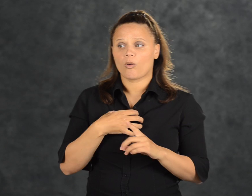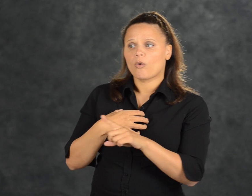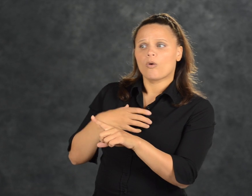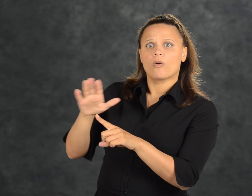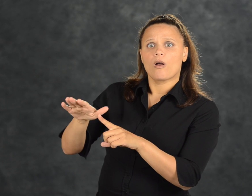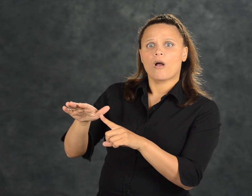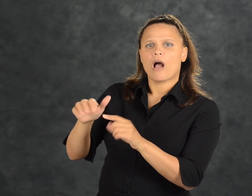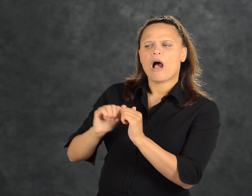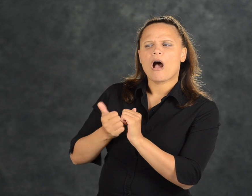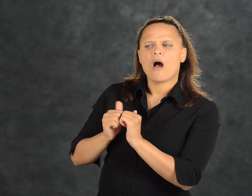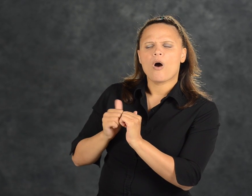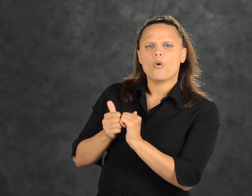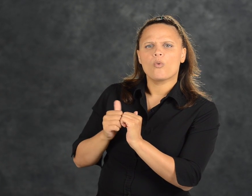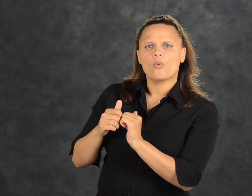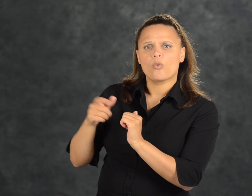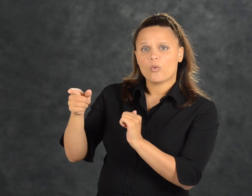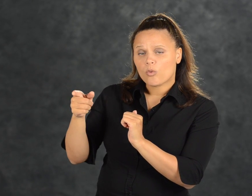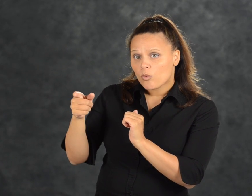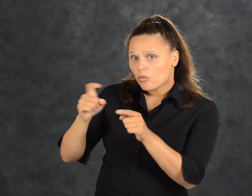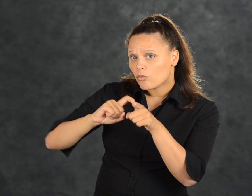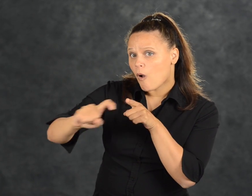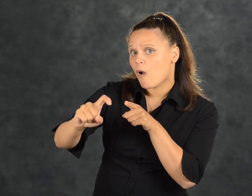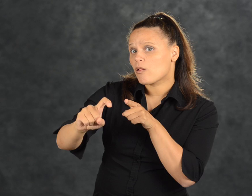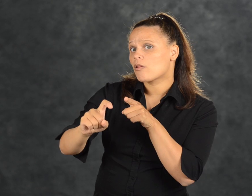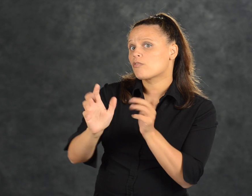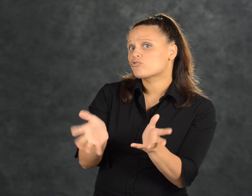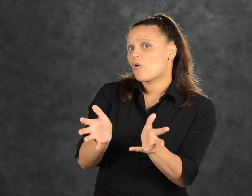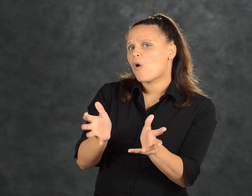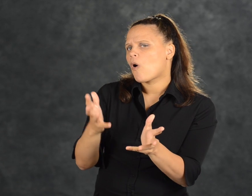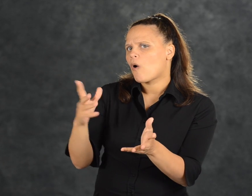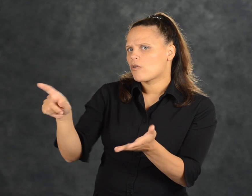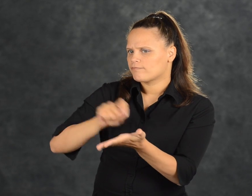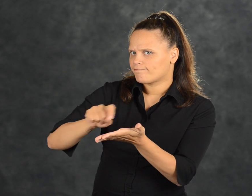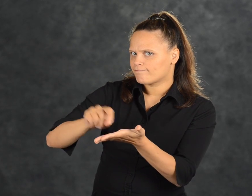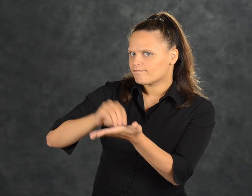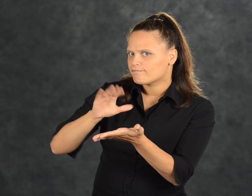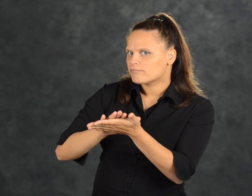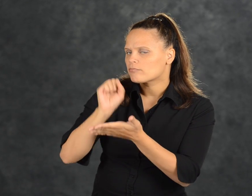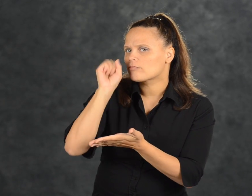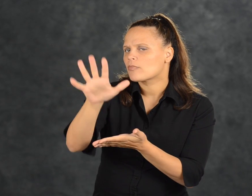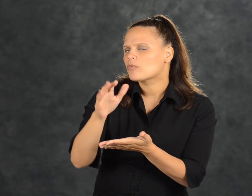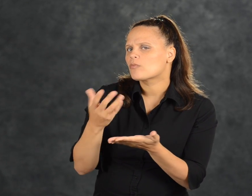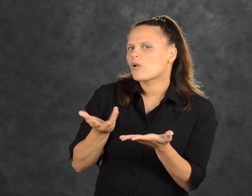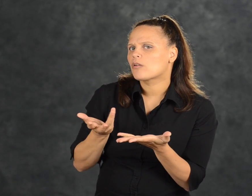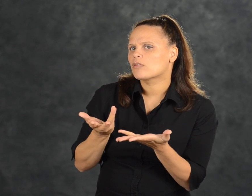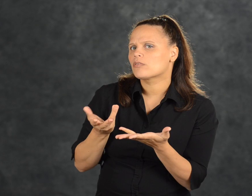The next question is: "How did you complain? Did you call or write?"